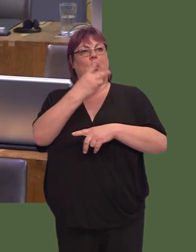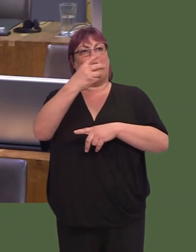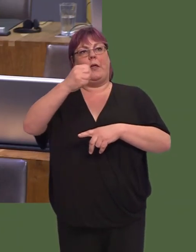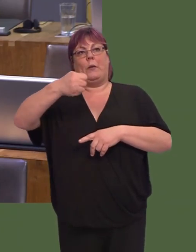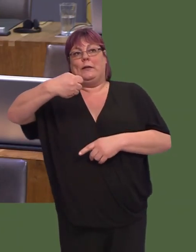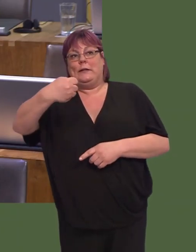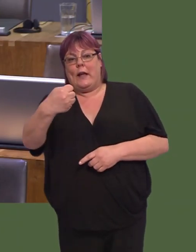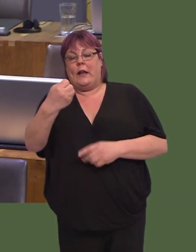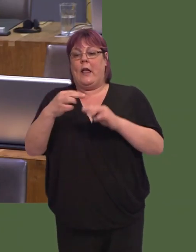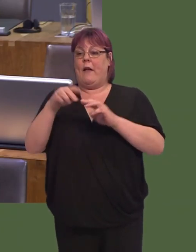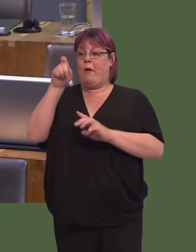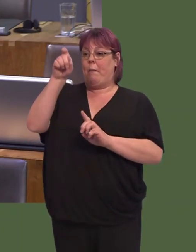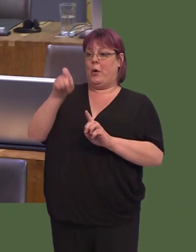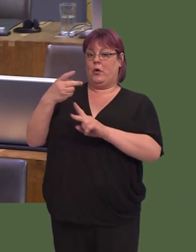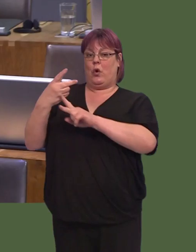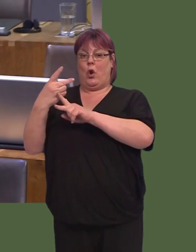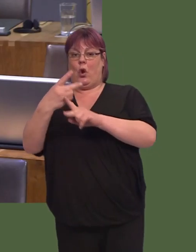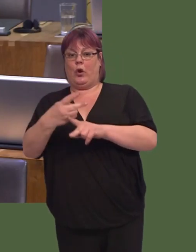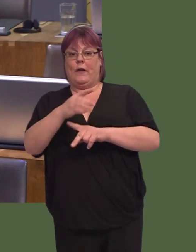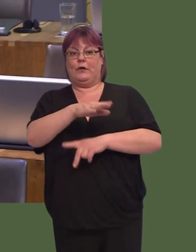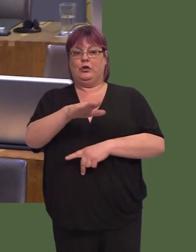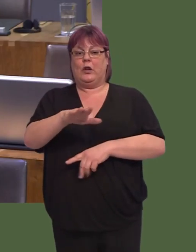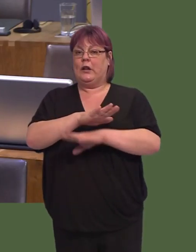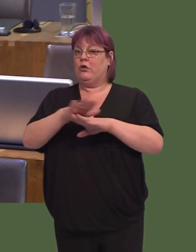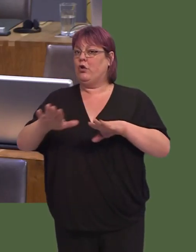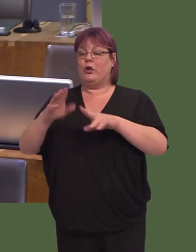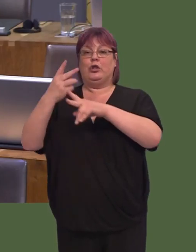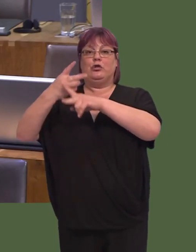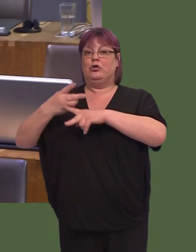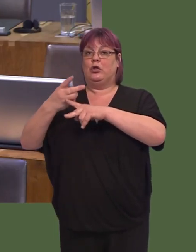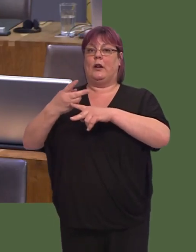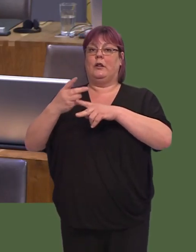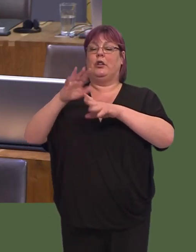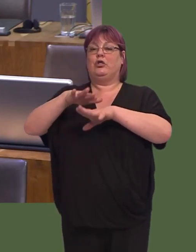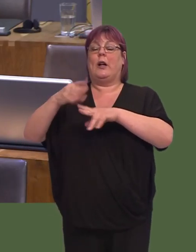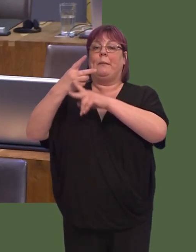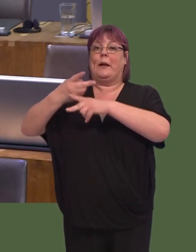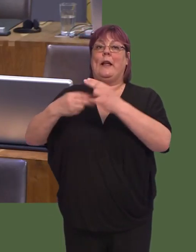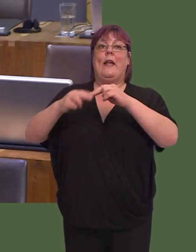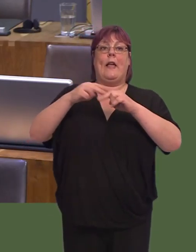does not act as a child minder if that person is a parent or relative of the child, or a foster parent of the child.